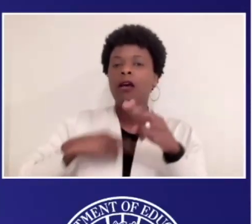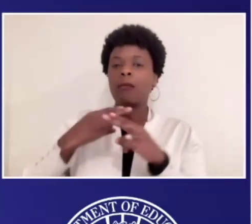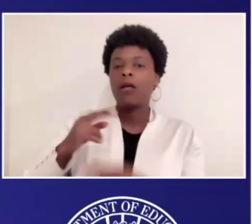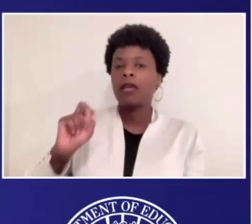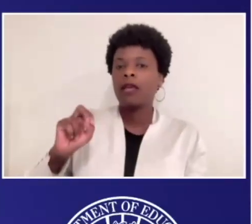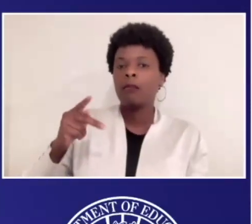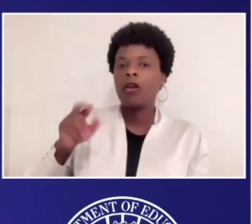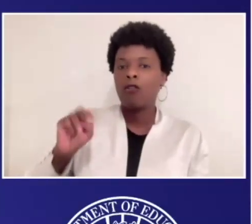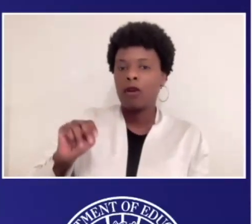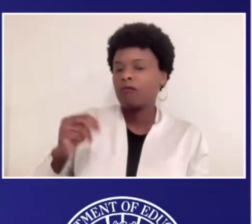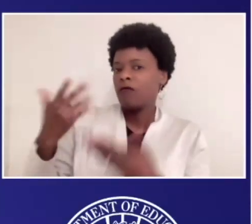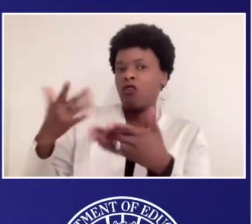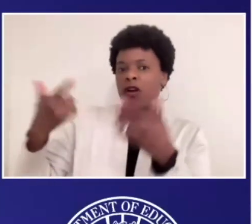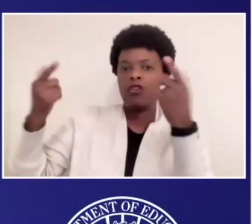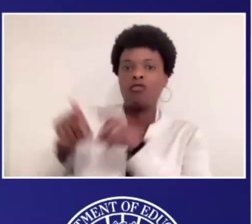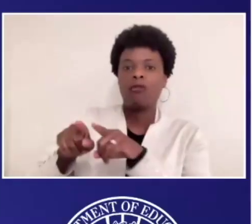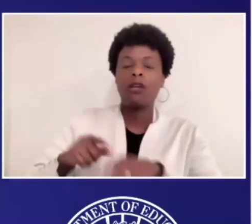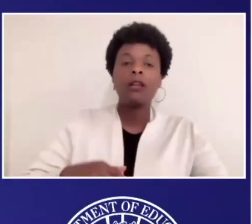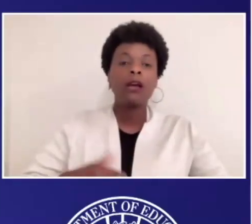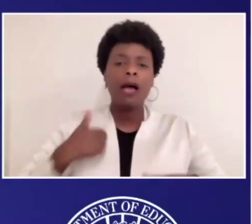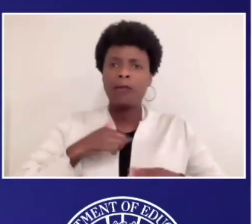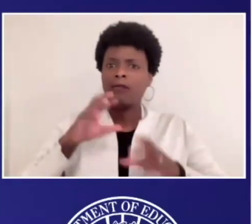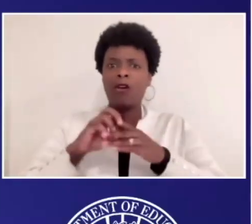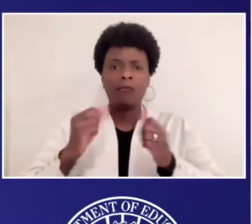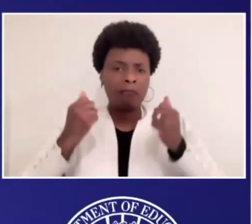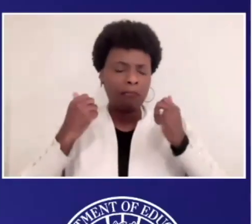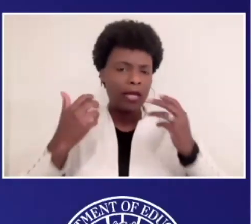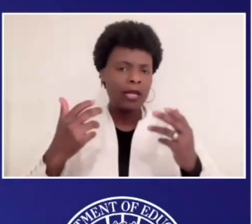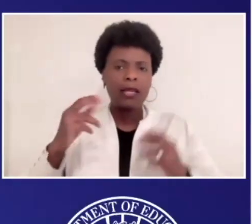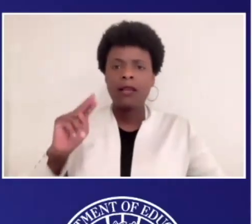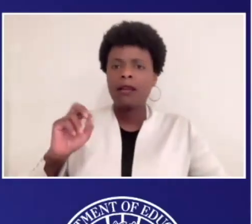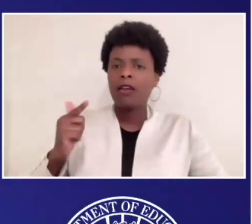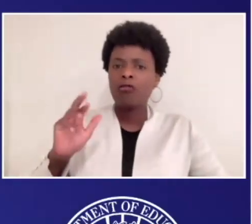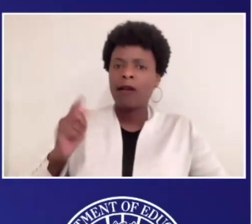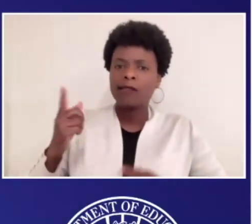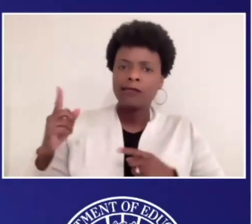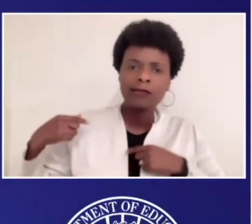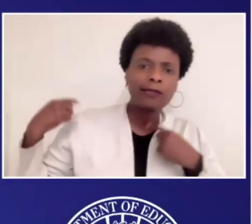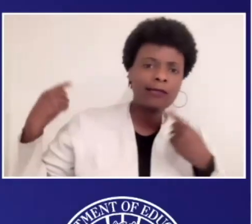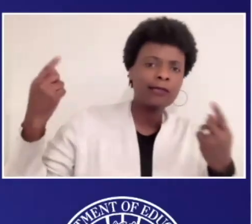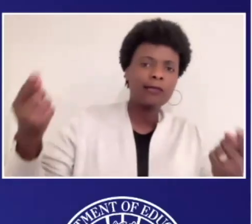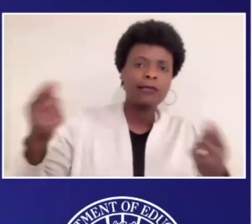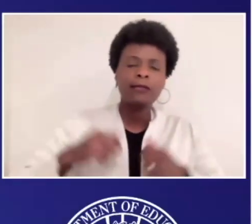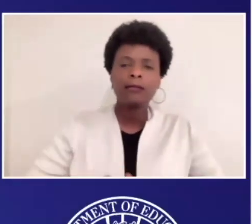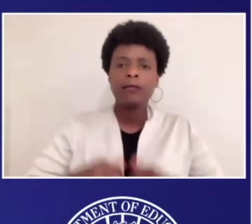Let me say this: I have been a part of many negotiated rulemakings over the years, and without a doubt, this has been the most